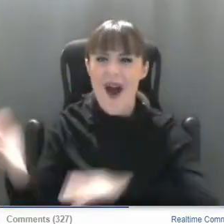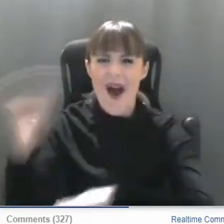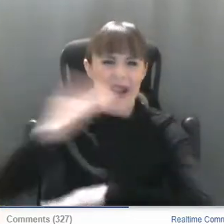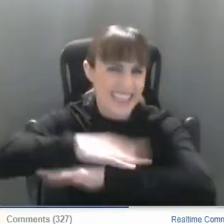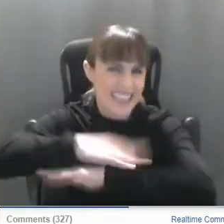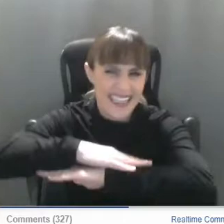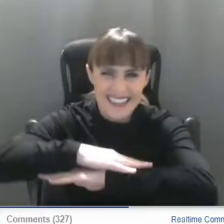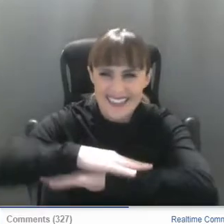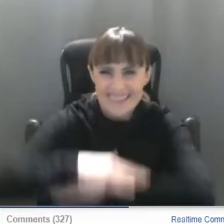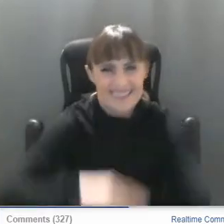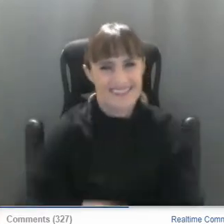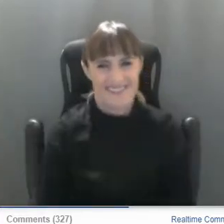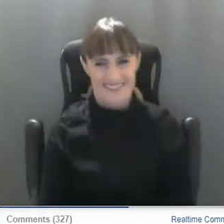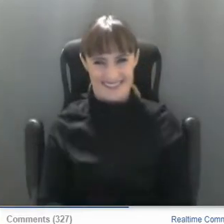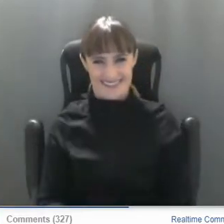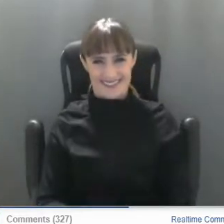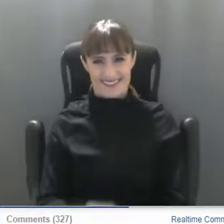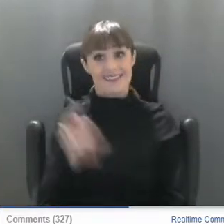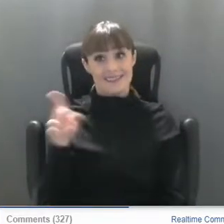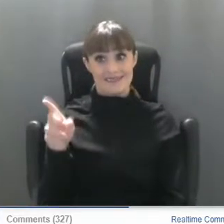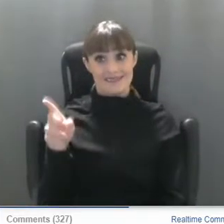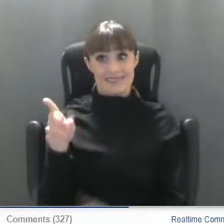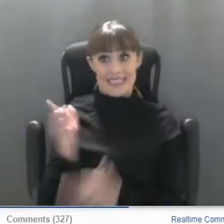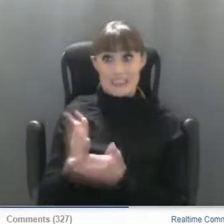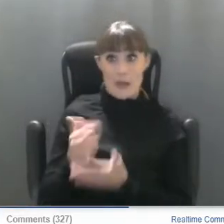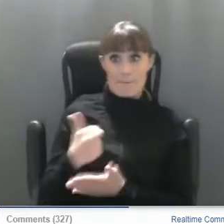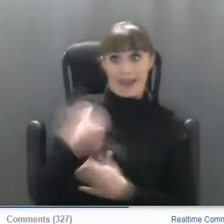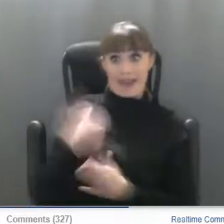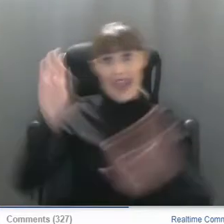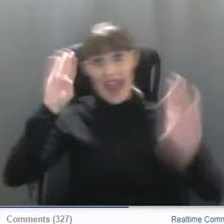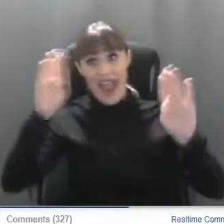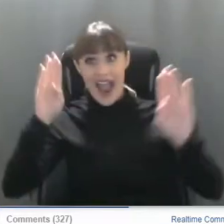to people. He stopped me as I was walking up to start our field trip.